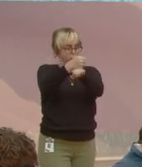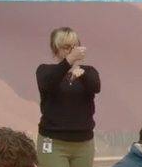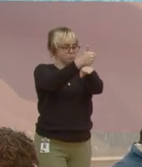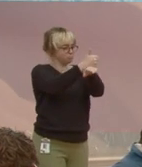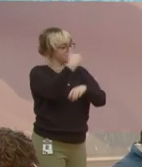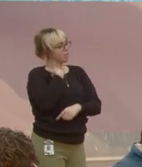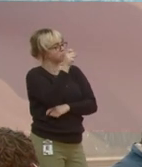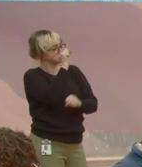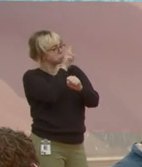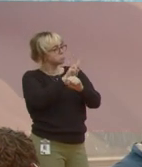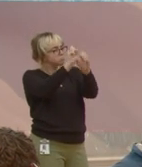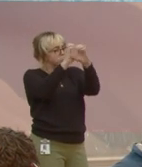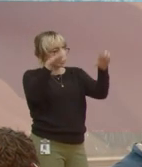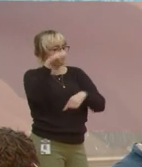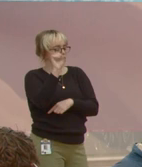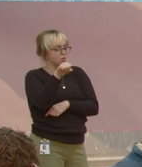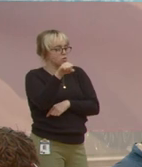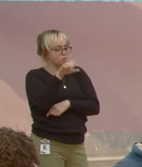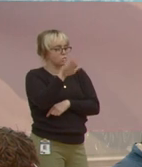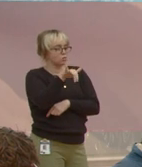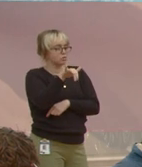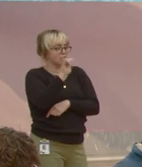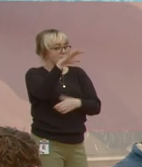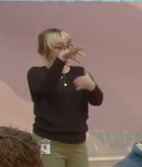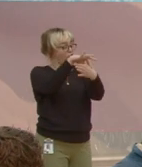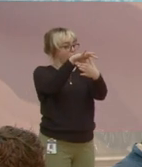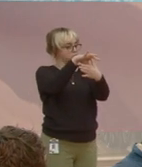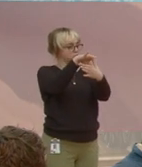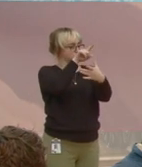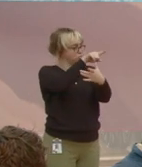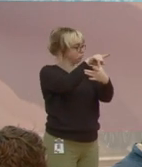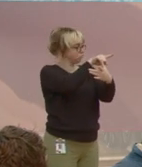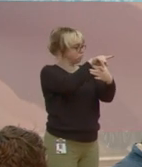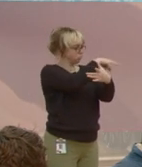can just see that even the whole context of Europeans is somehow